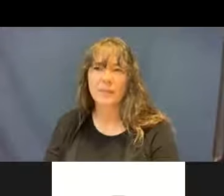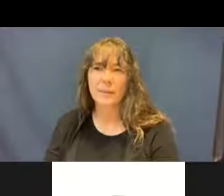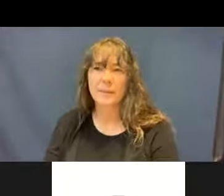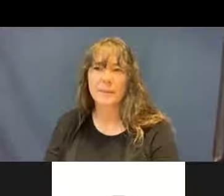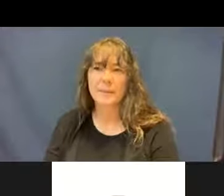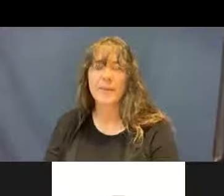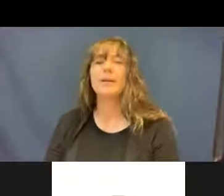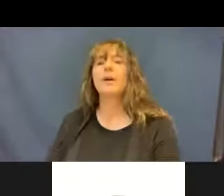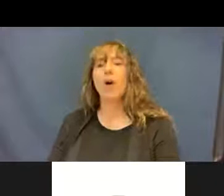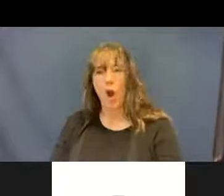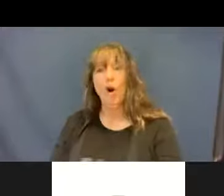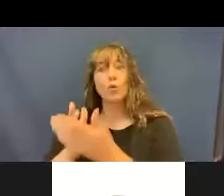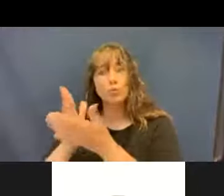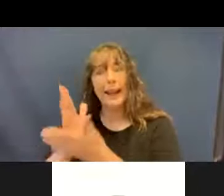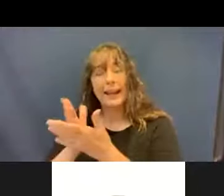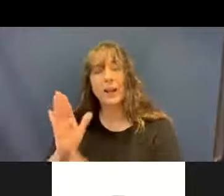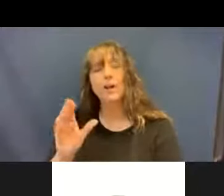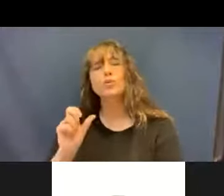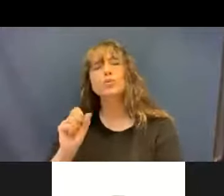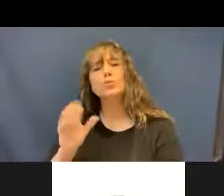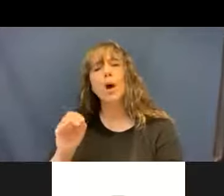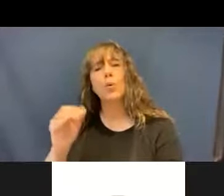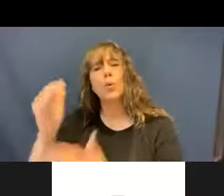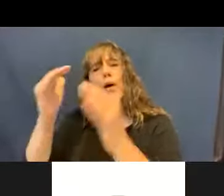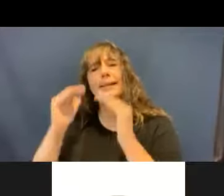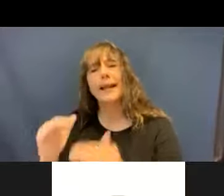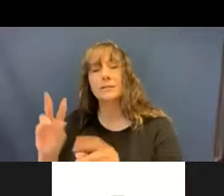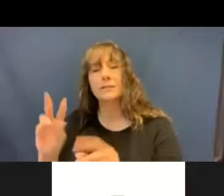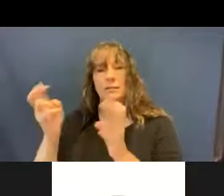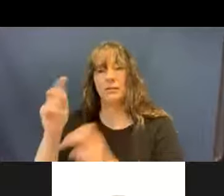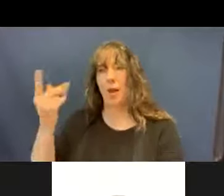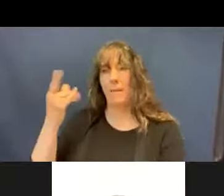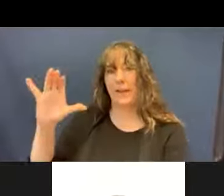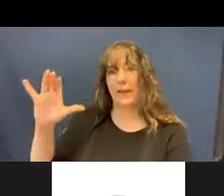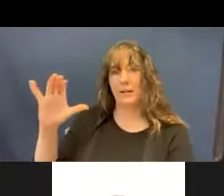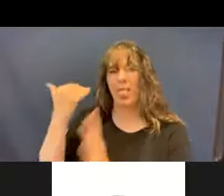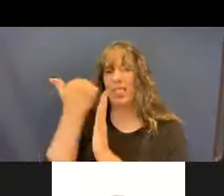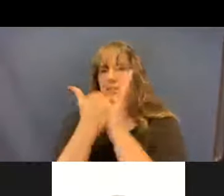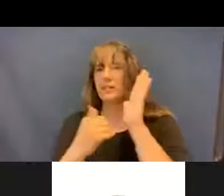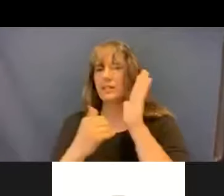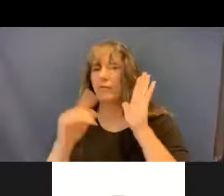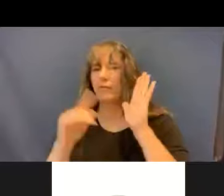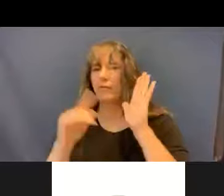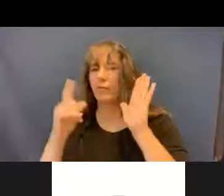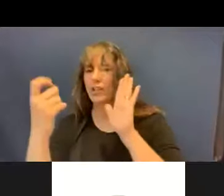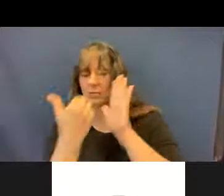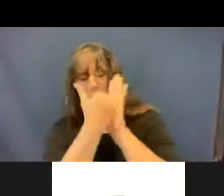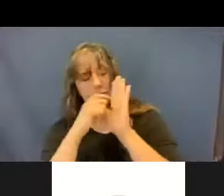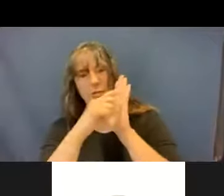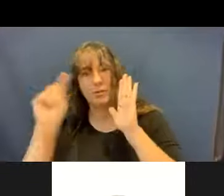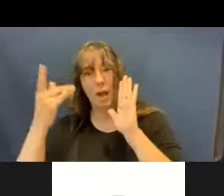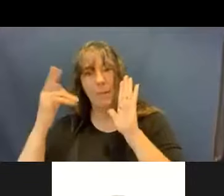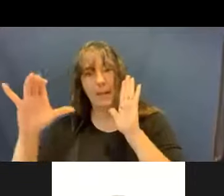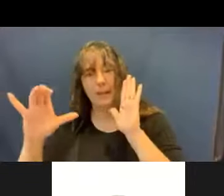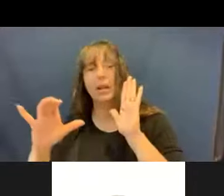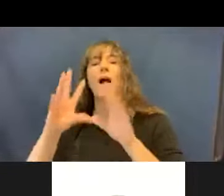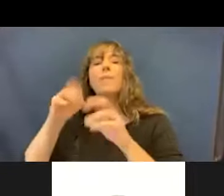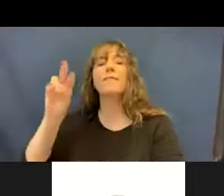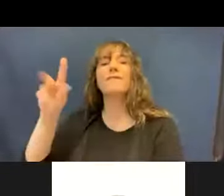our next topic on my list of submitted questions is regarding vet school. So how do the Deaf